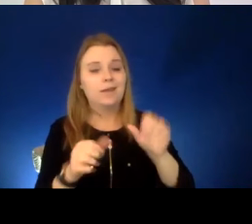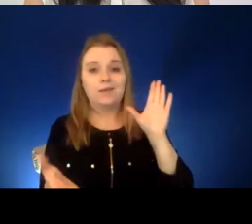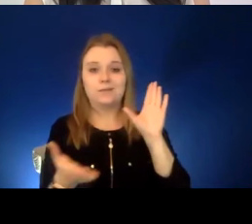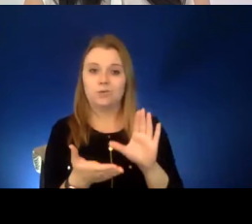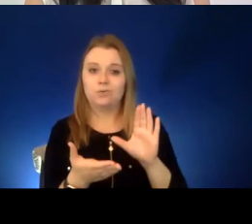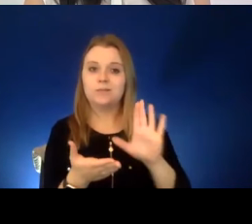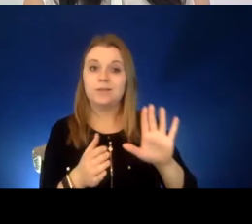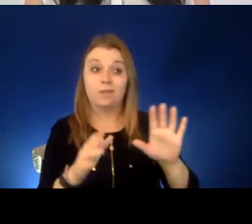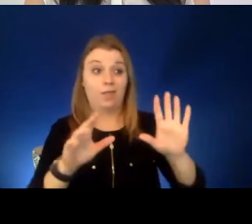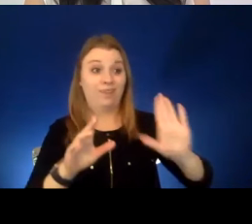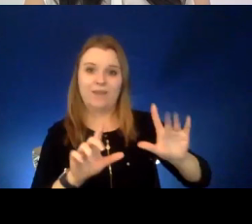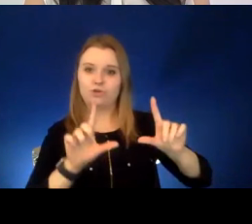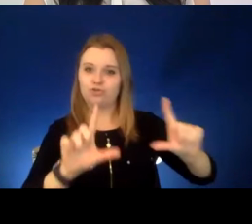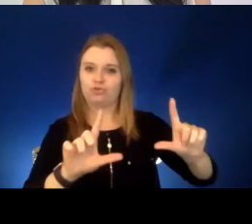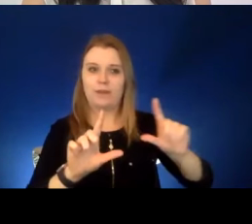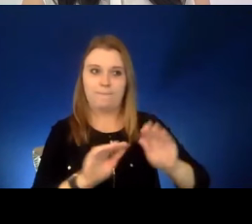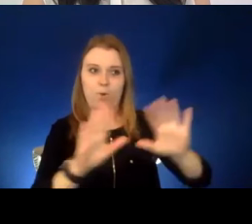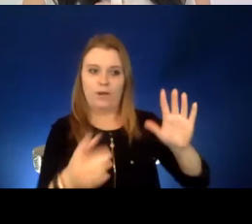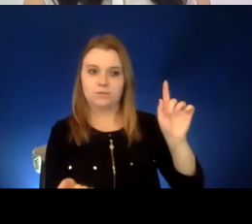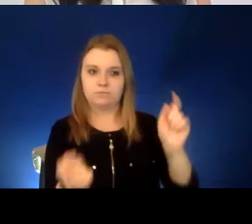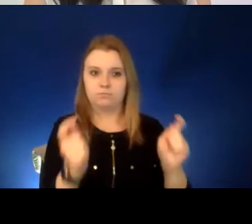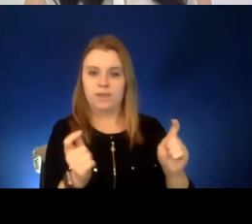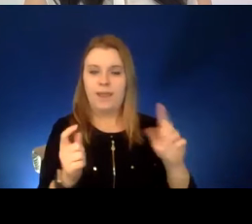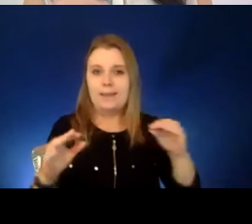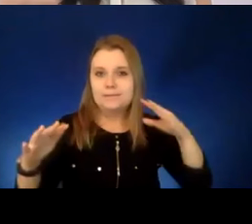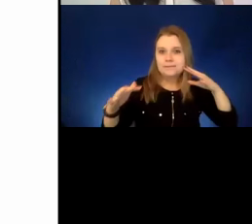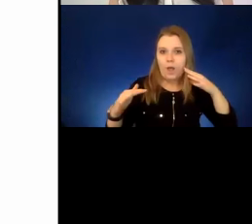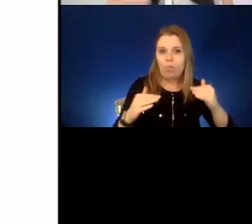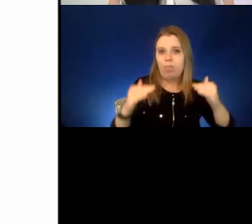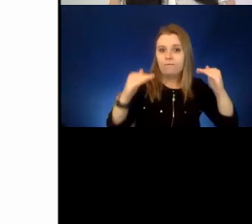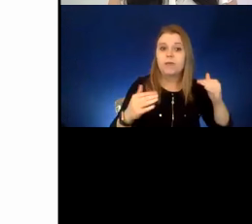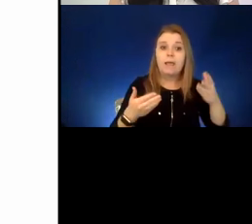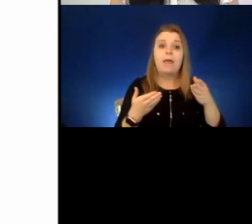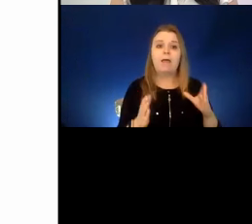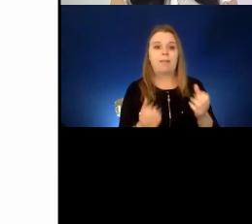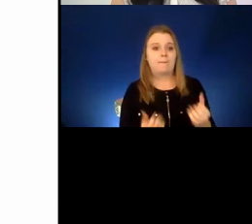to their comfort, adjust sound levels, and you wanna allow multiple days to access the program.